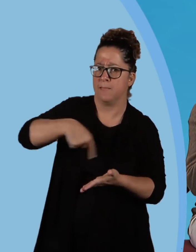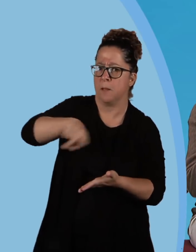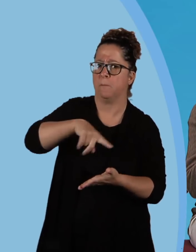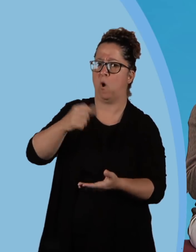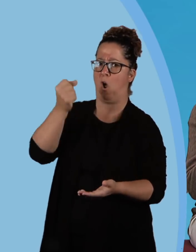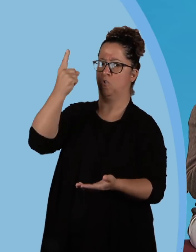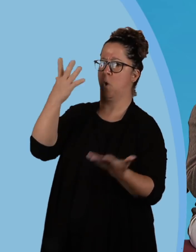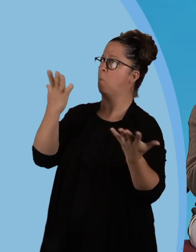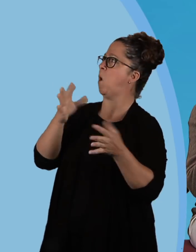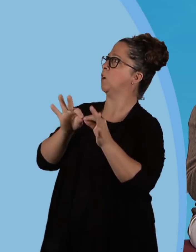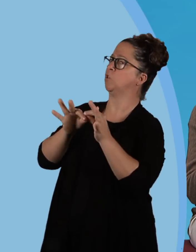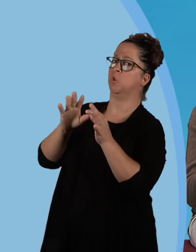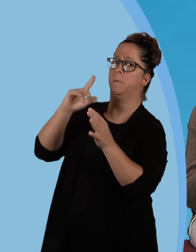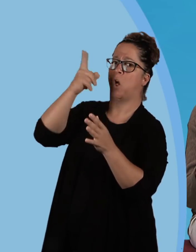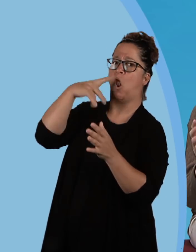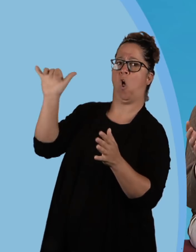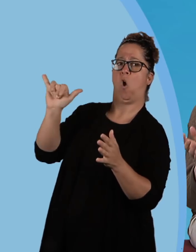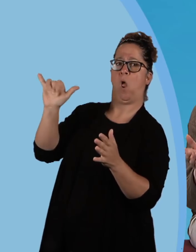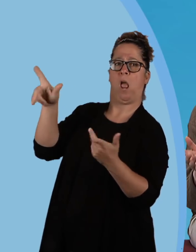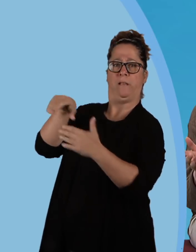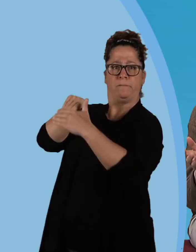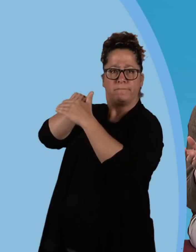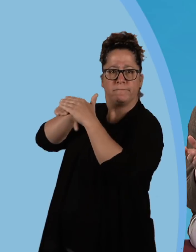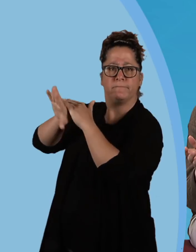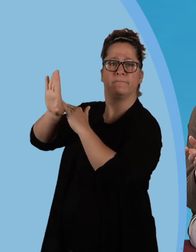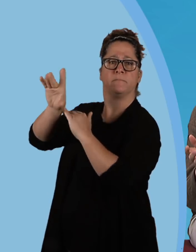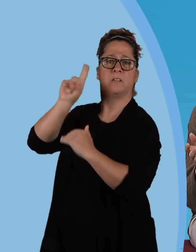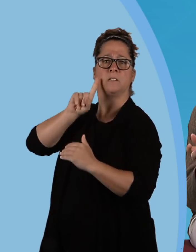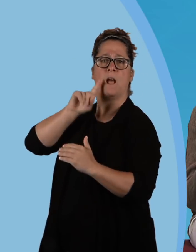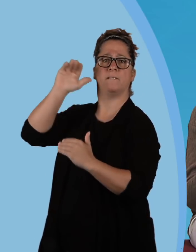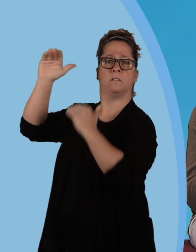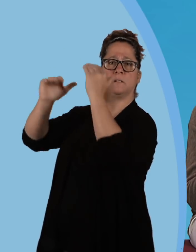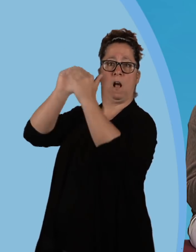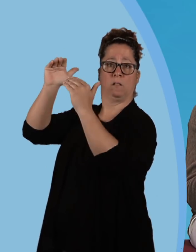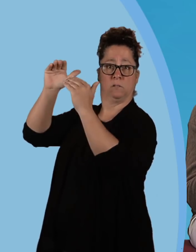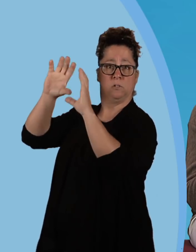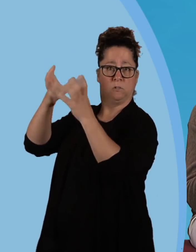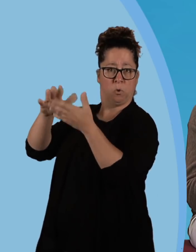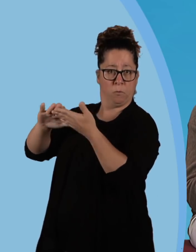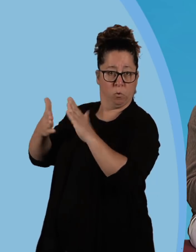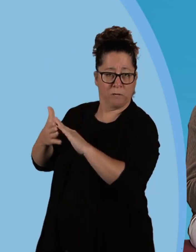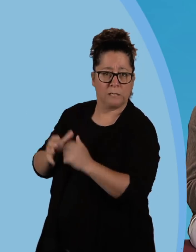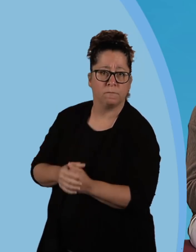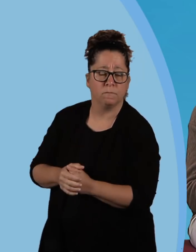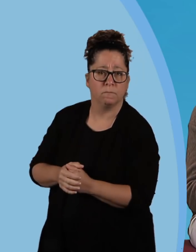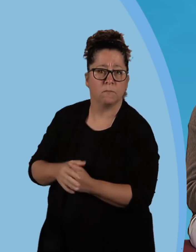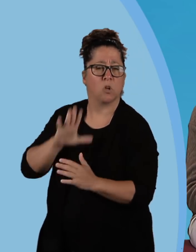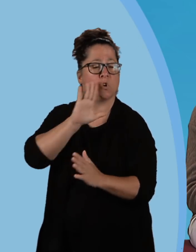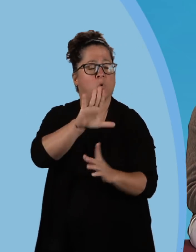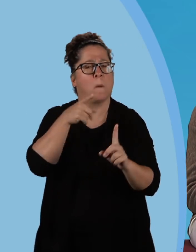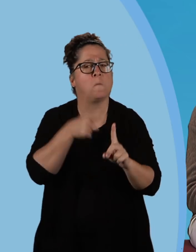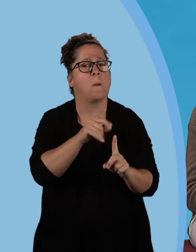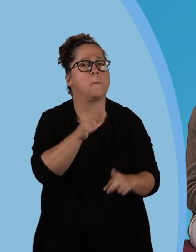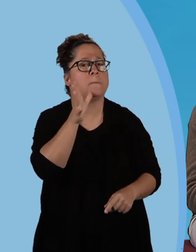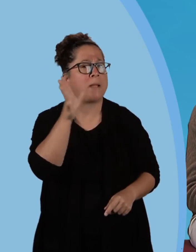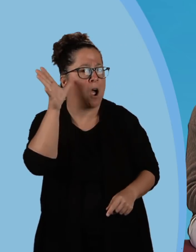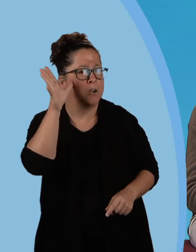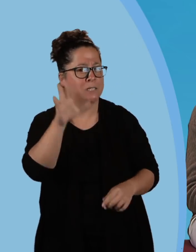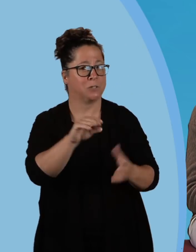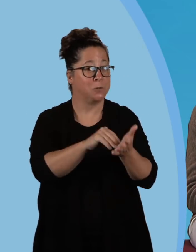them understand what interpreting is like when they get into the adult Deaf community, and I think your point about parents